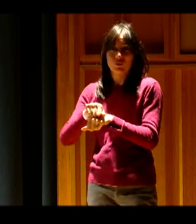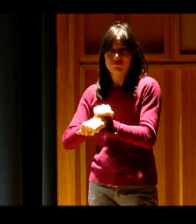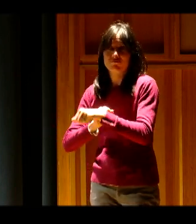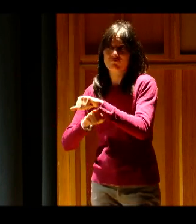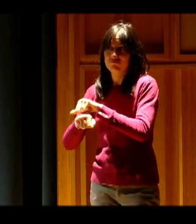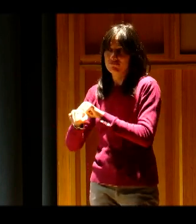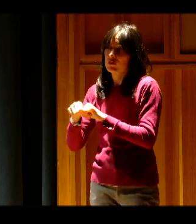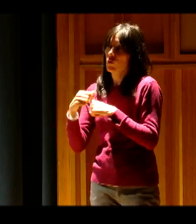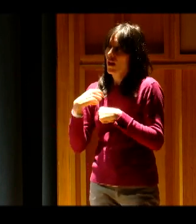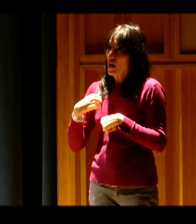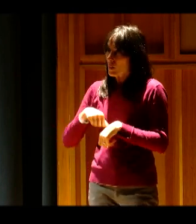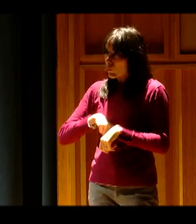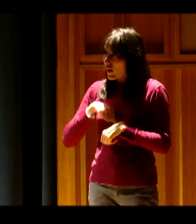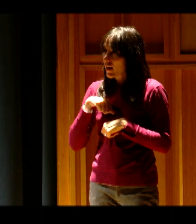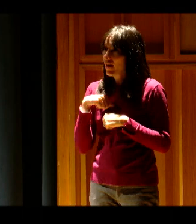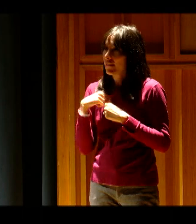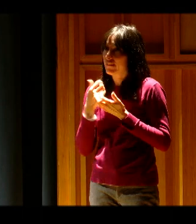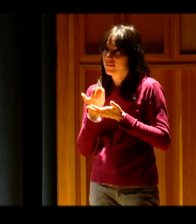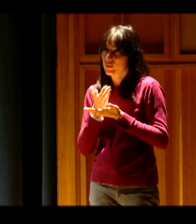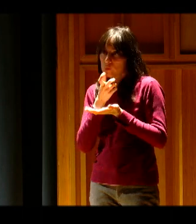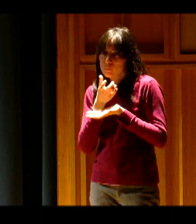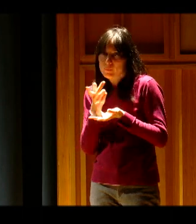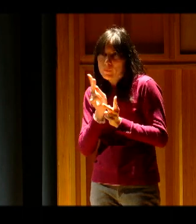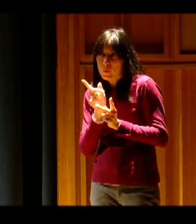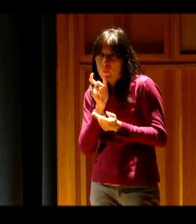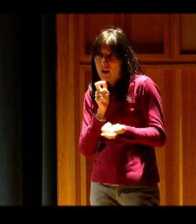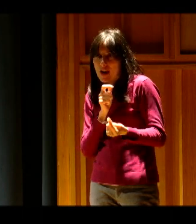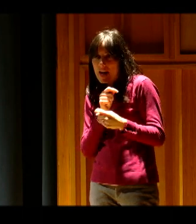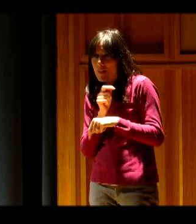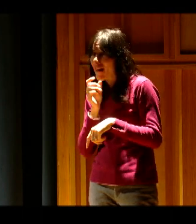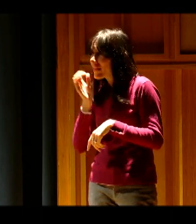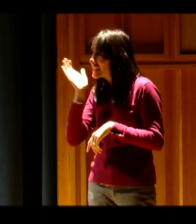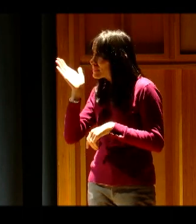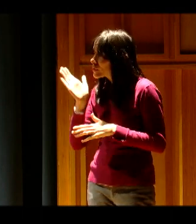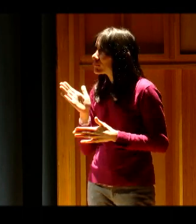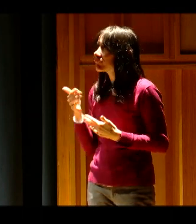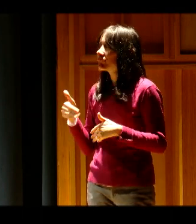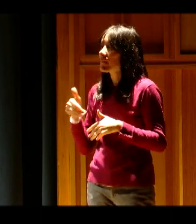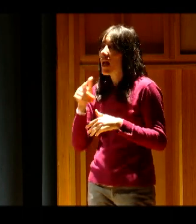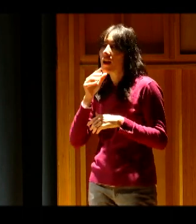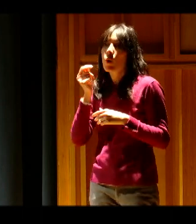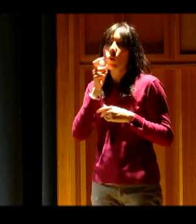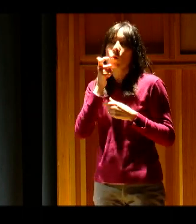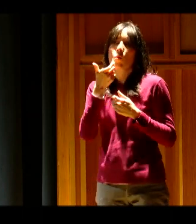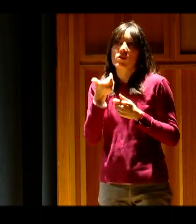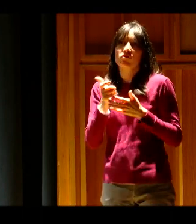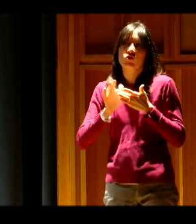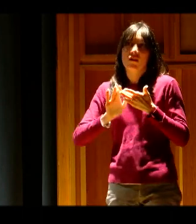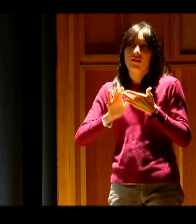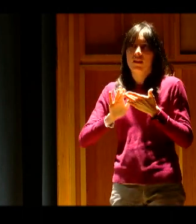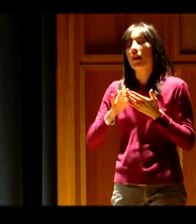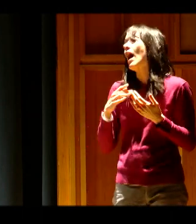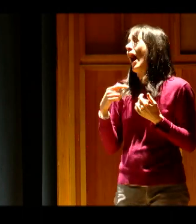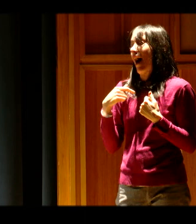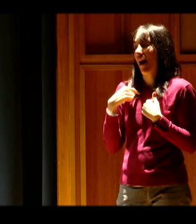everyone online who's been listening today and these incredible speakers. I mean I am just completely blown away by today. I don't know about the rest of you, are the rest of you